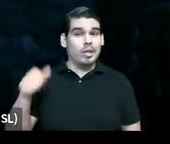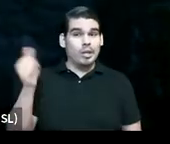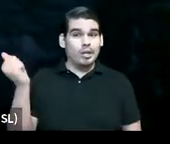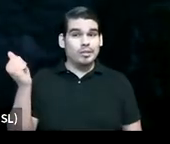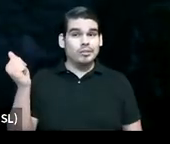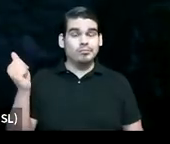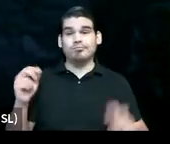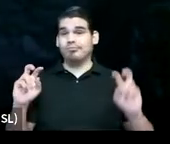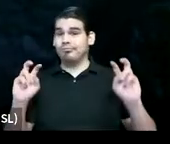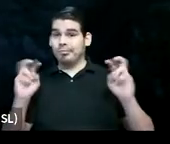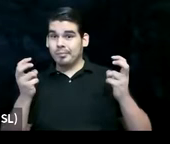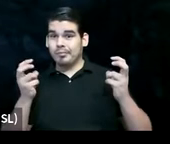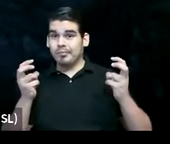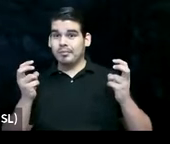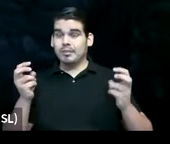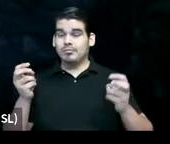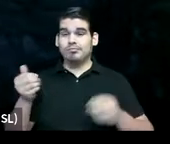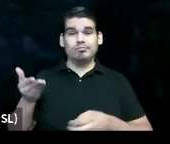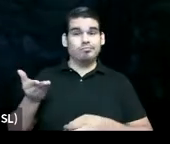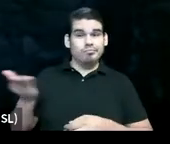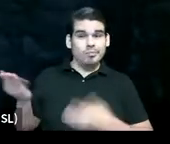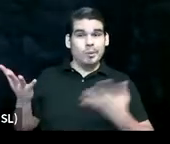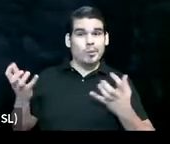Vice President: Yeah, thank you for sharing, sharing that